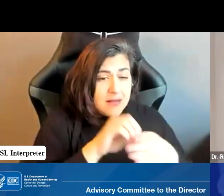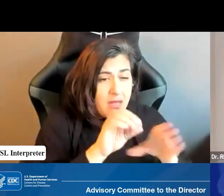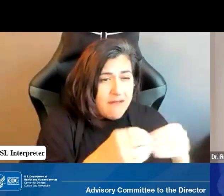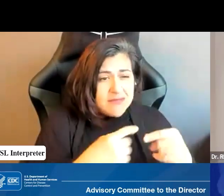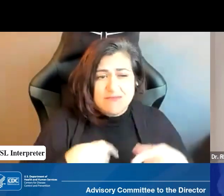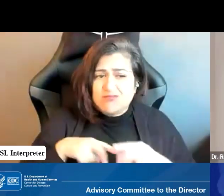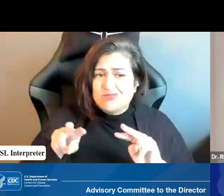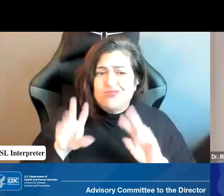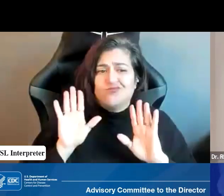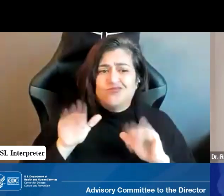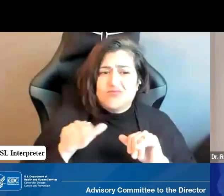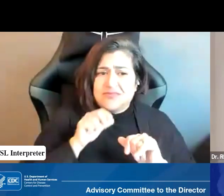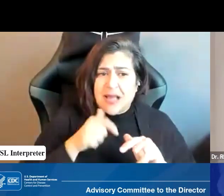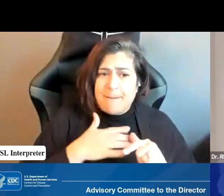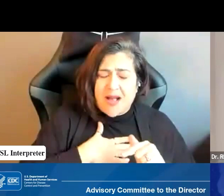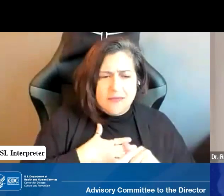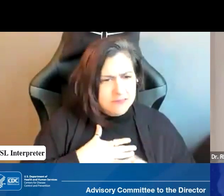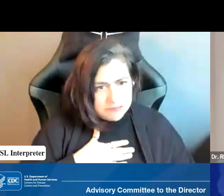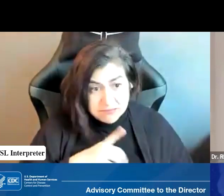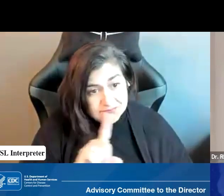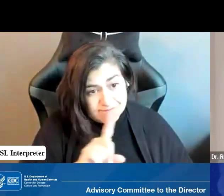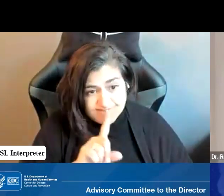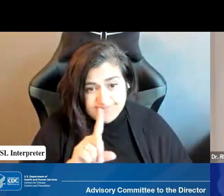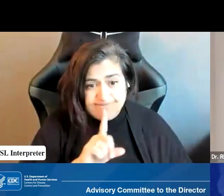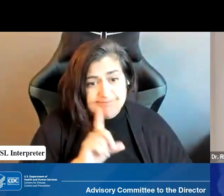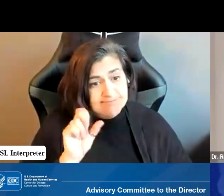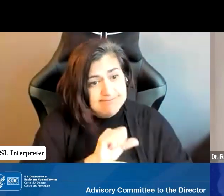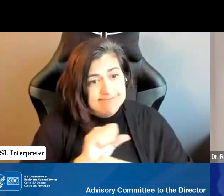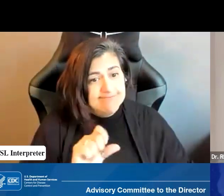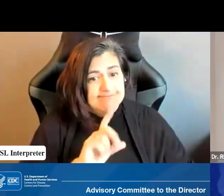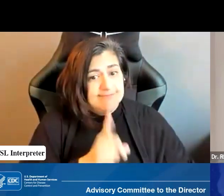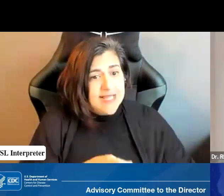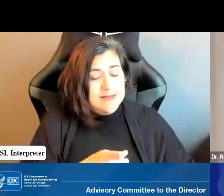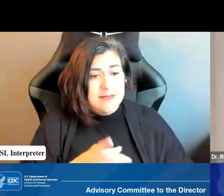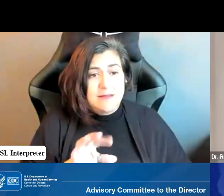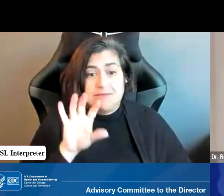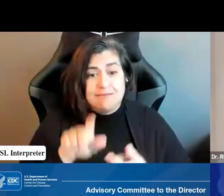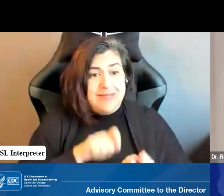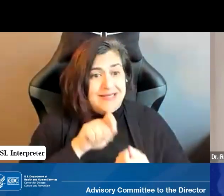It actually is, particularly if it's about making sure that people get the information